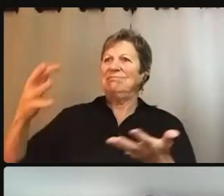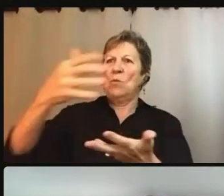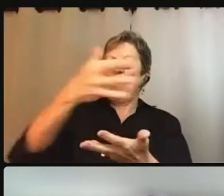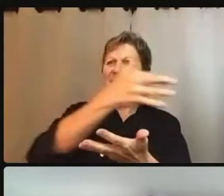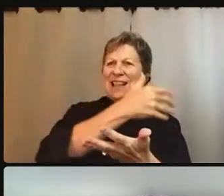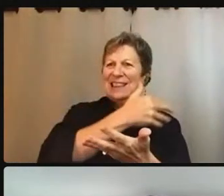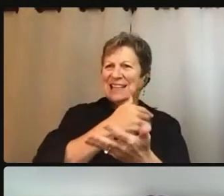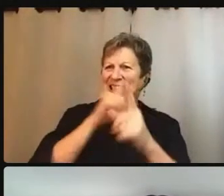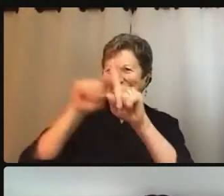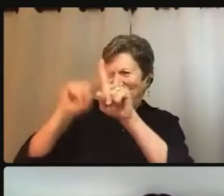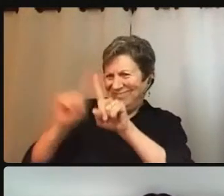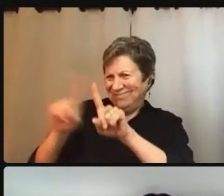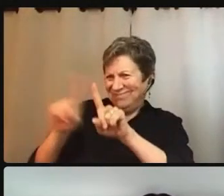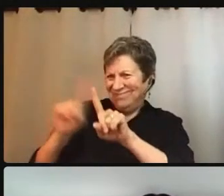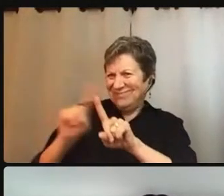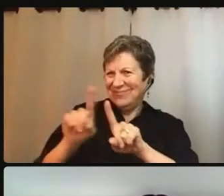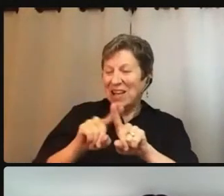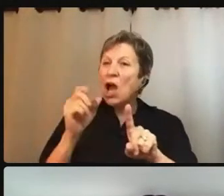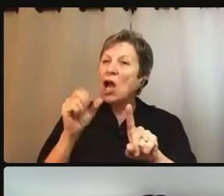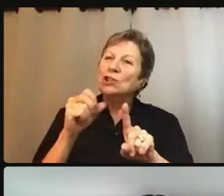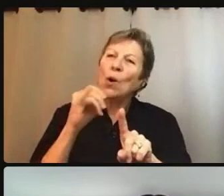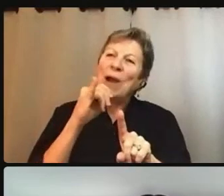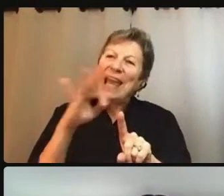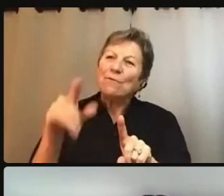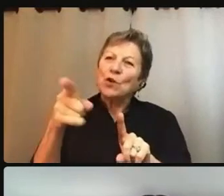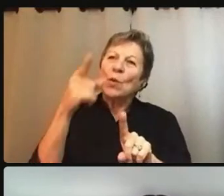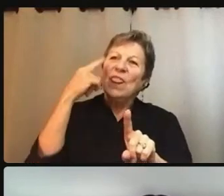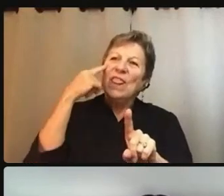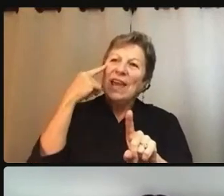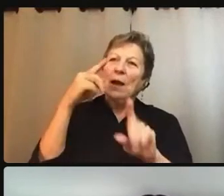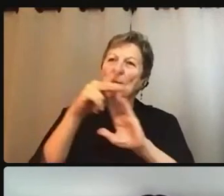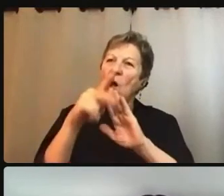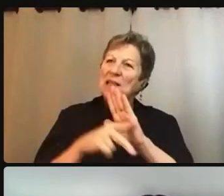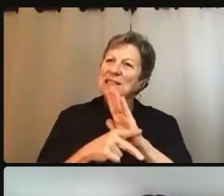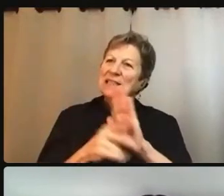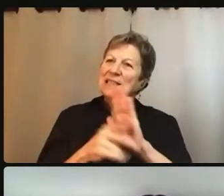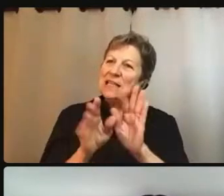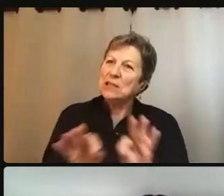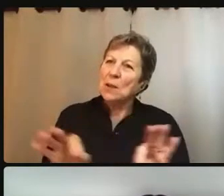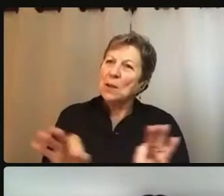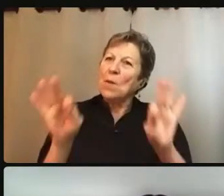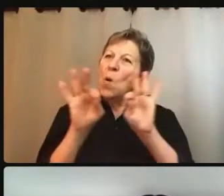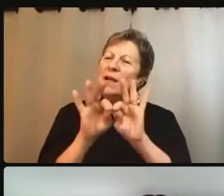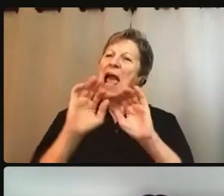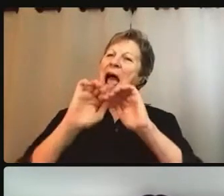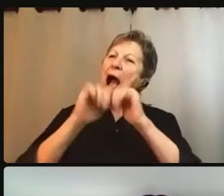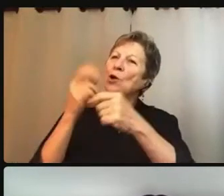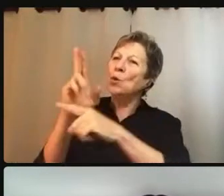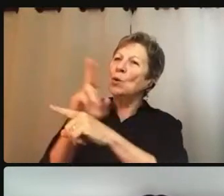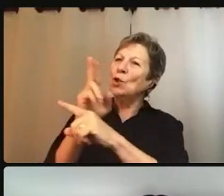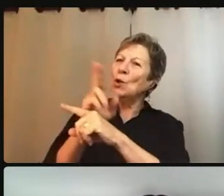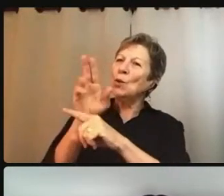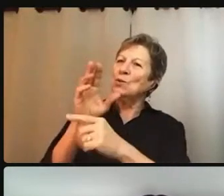DIFFERENT DATA POINTS THAT WE CAN REFERENCE TO.